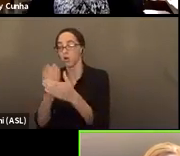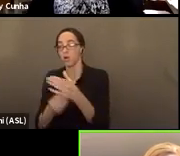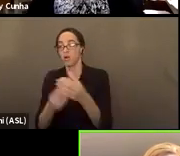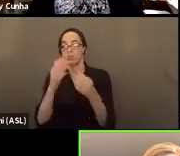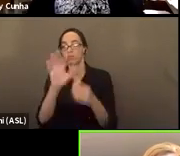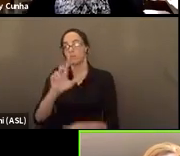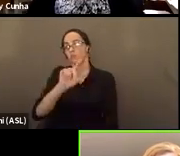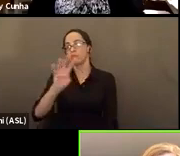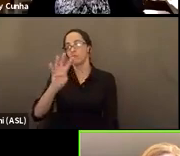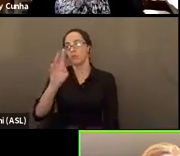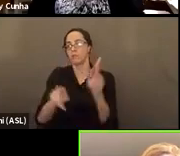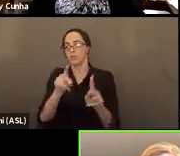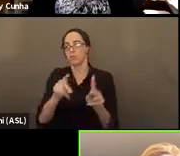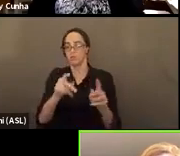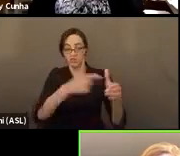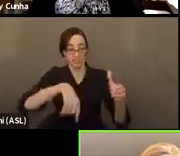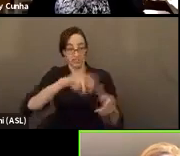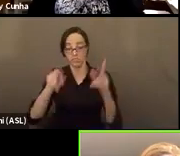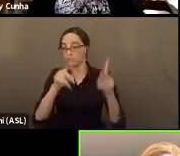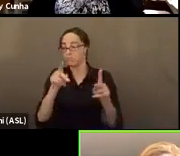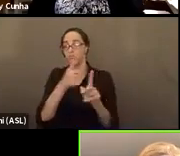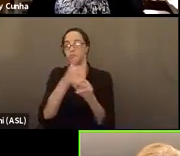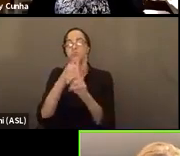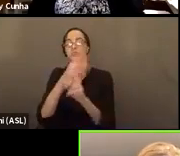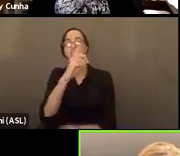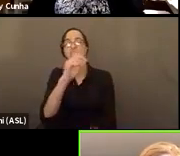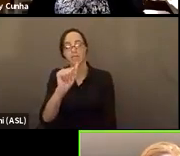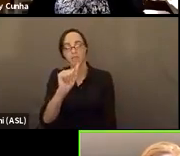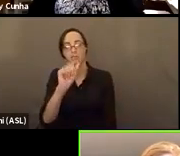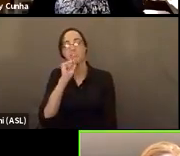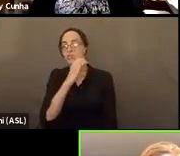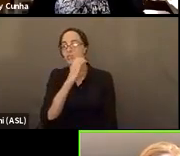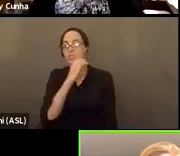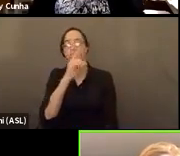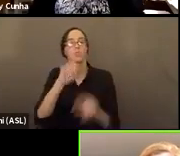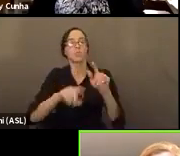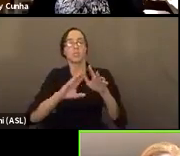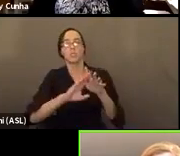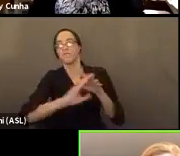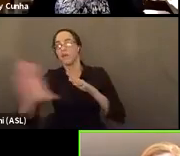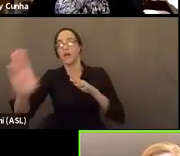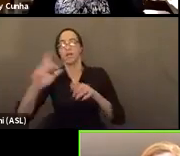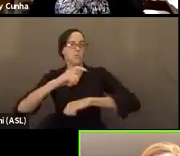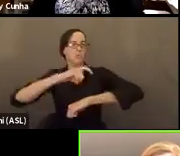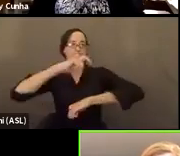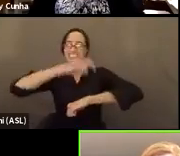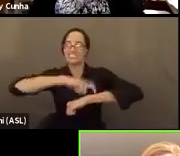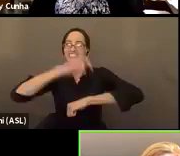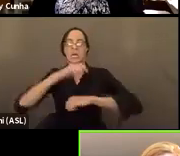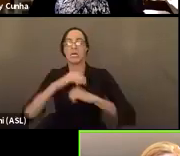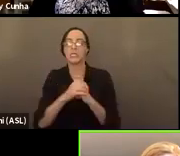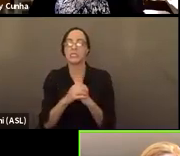so we know that we want to focus especially on on these populations to make sure that everybody's